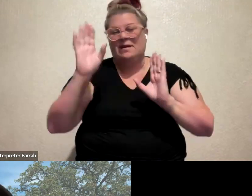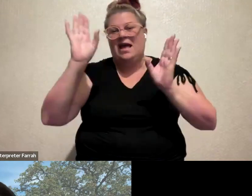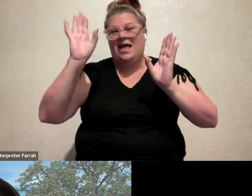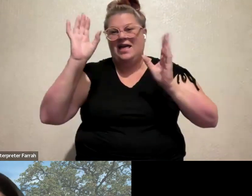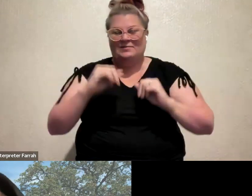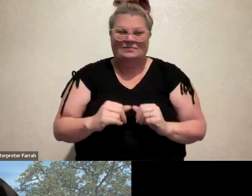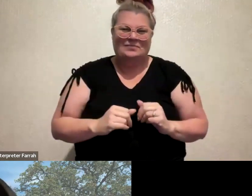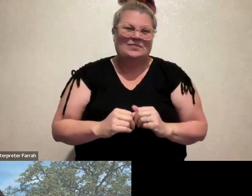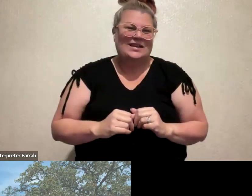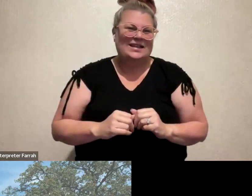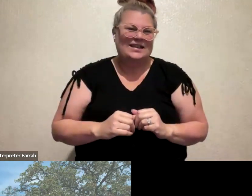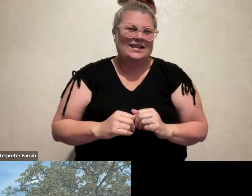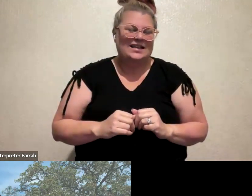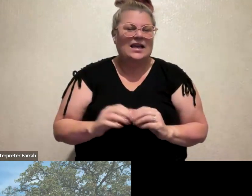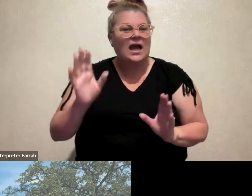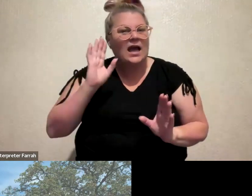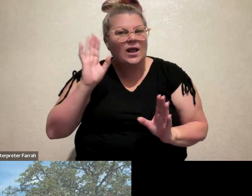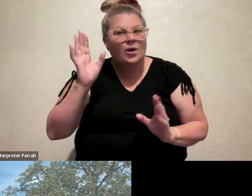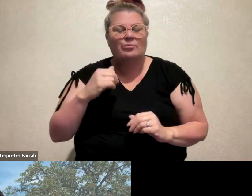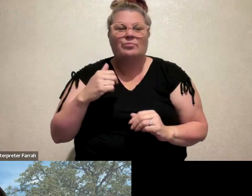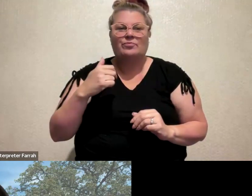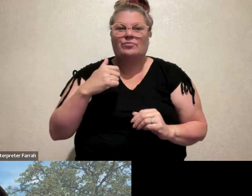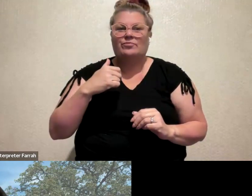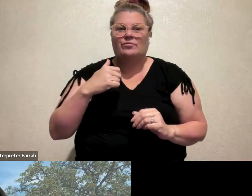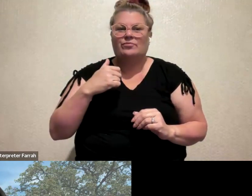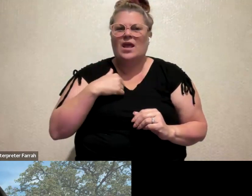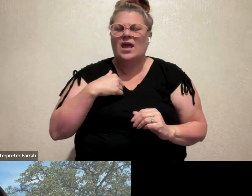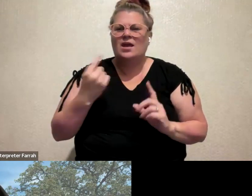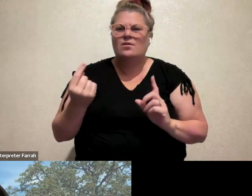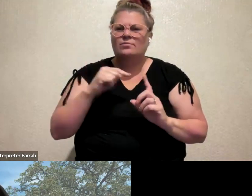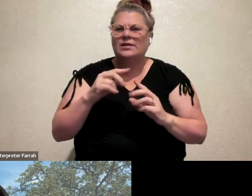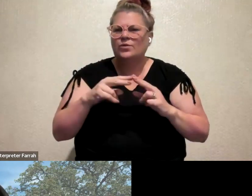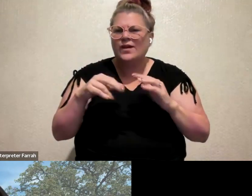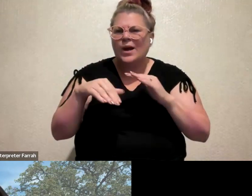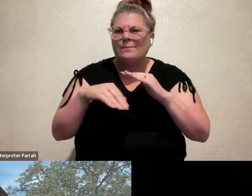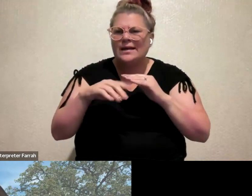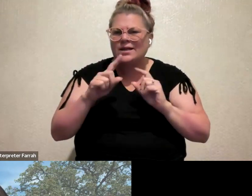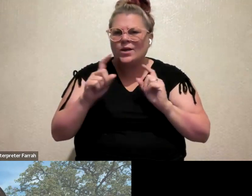there you go. Hi! This is just going back to some very basic question when you were